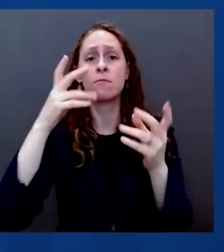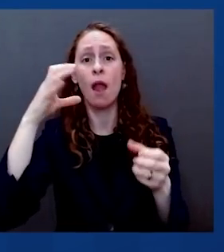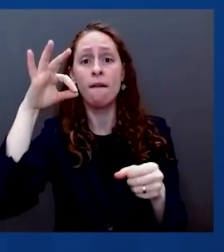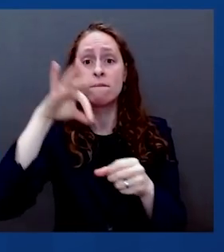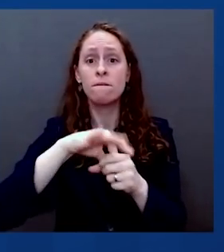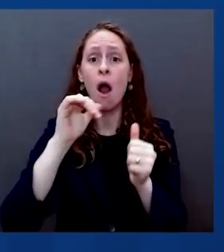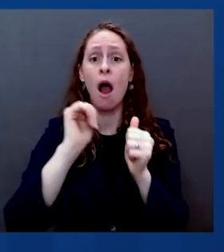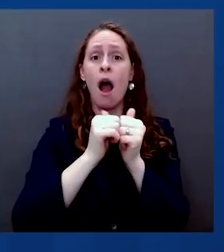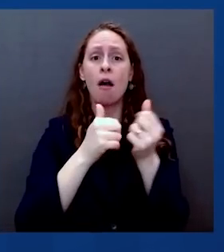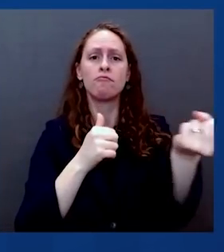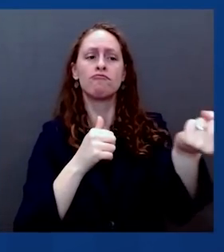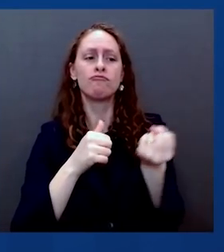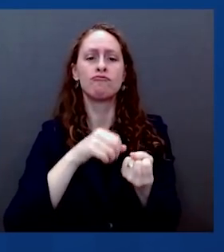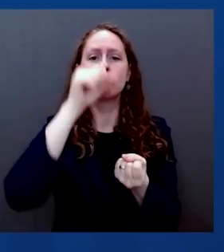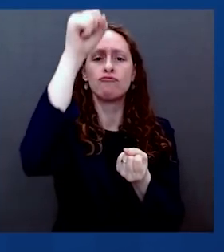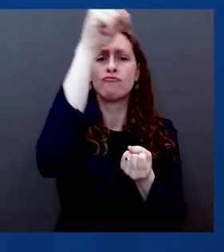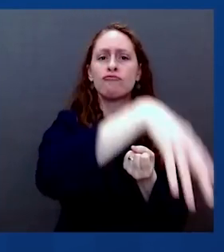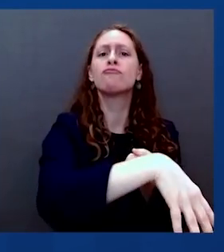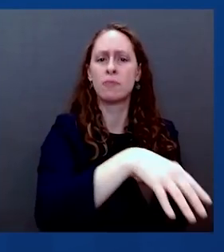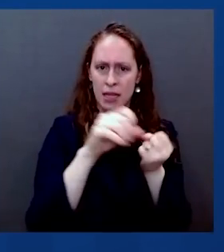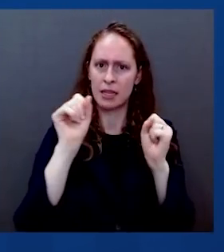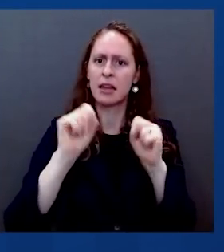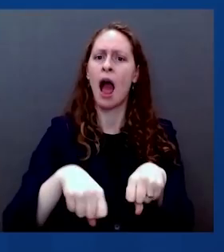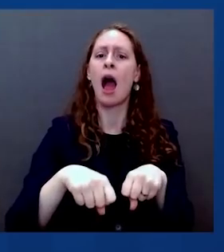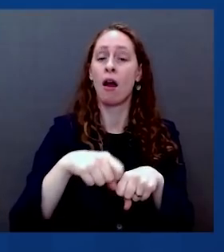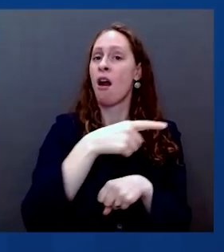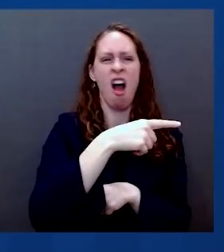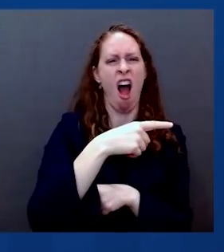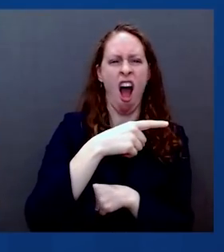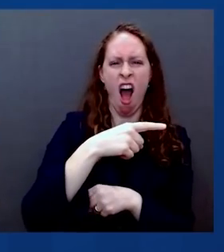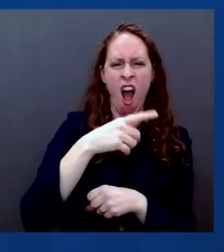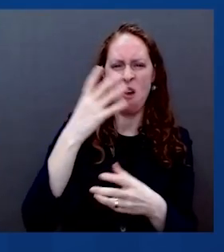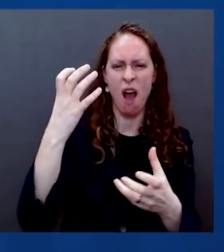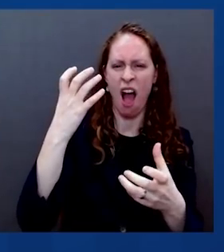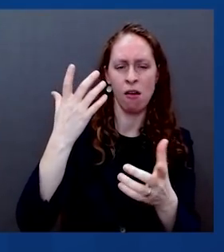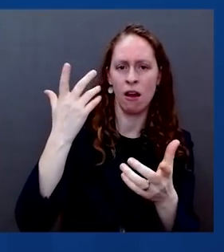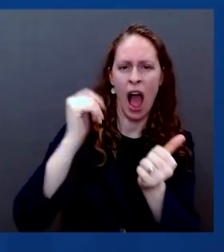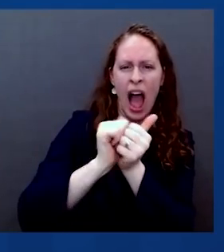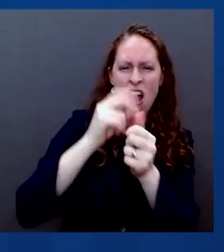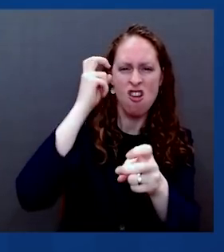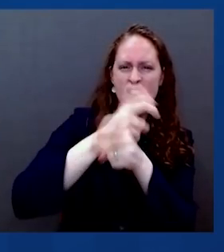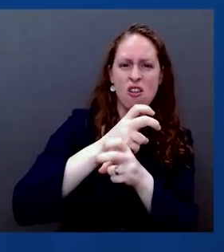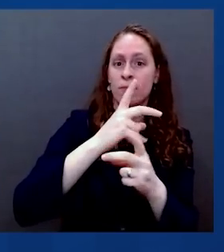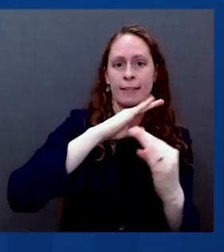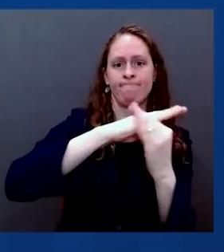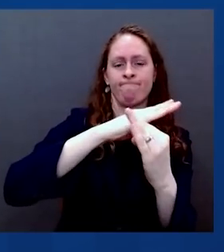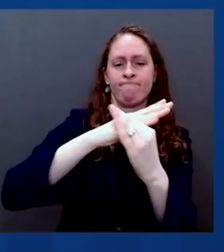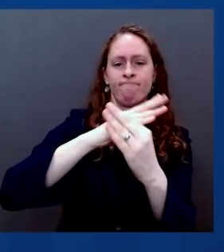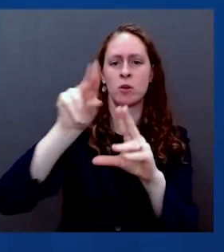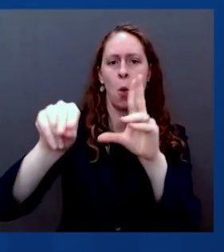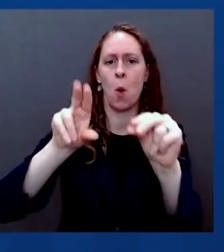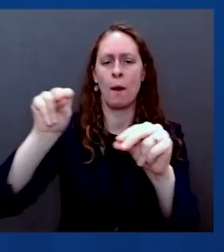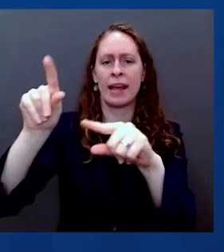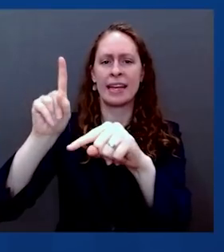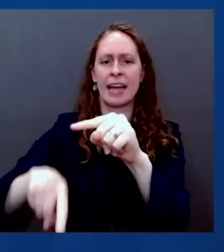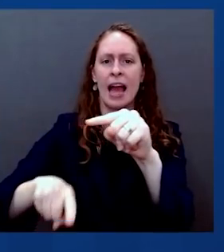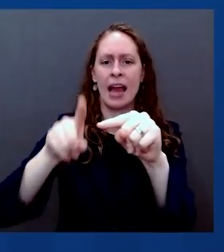The same way, I might add, in the 2020 Election, President Trump voted from behind the desk in the White House -- in Florida.